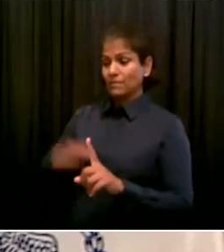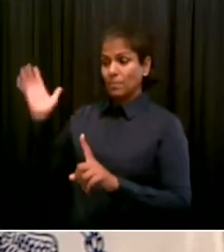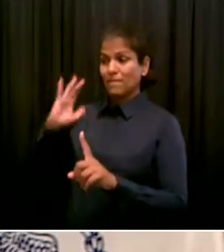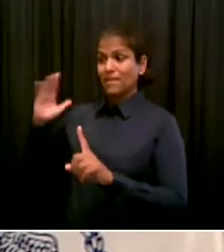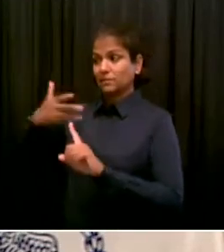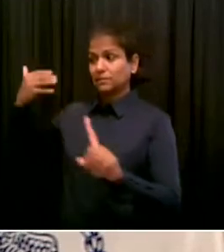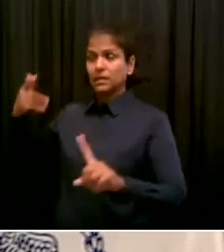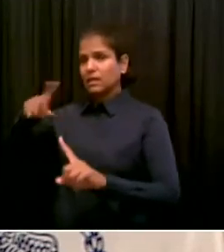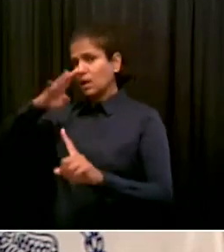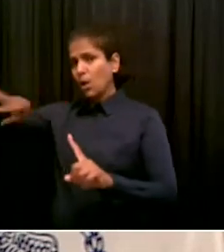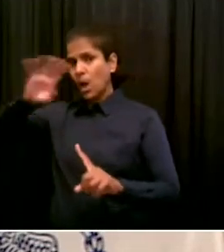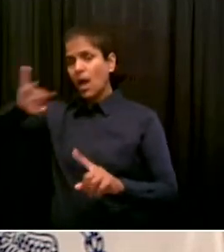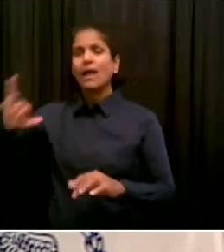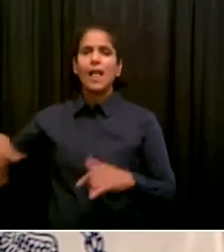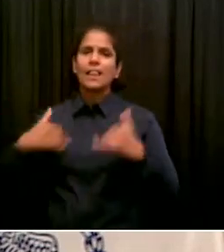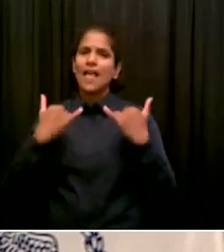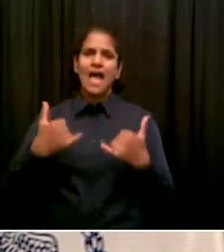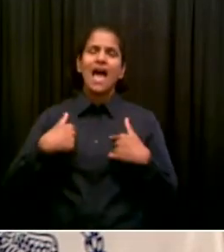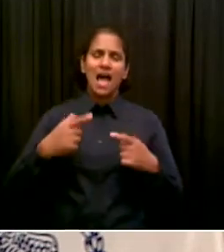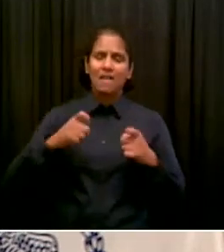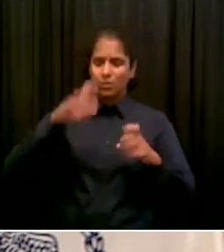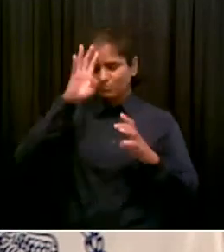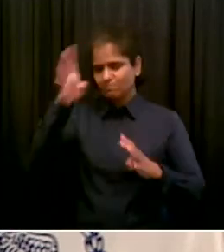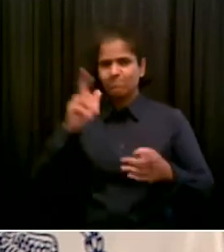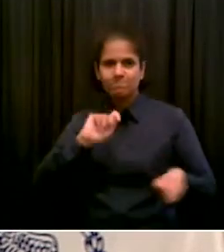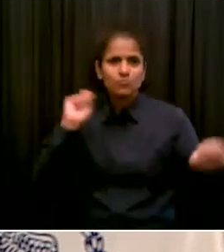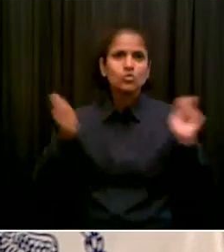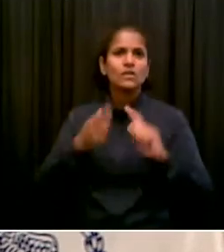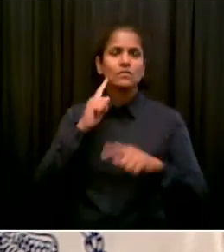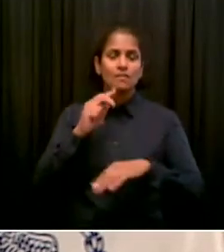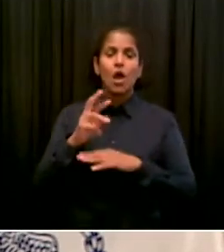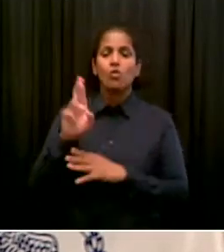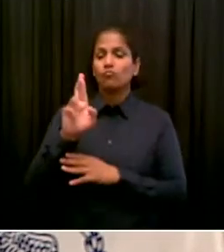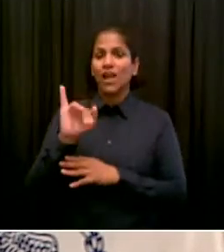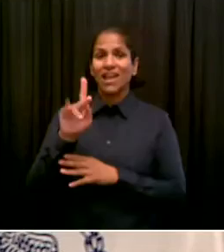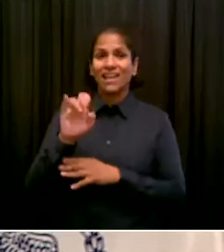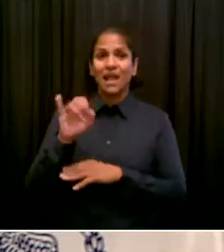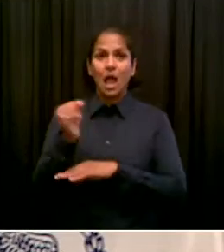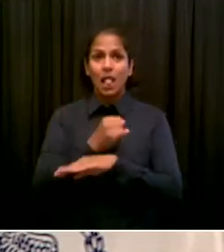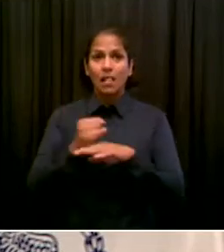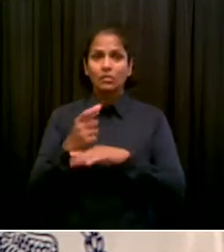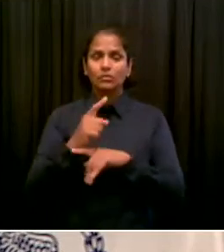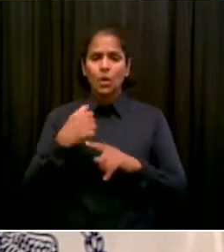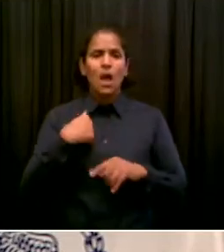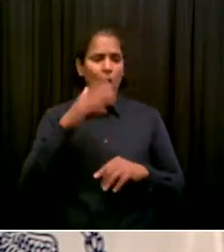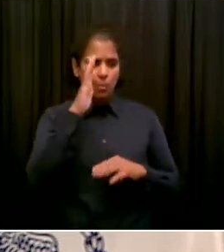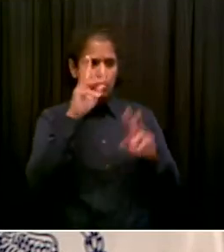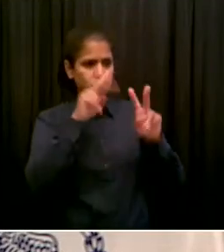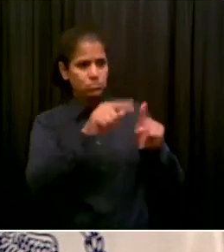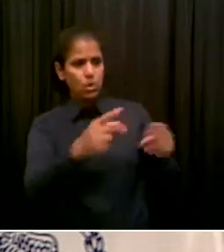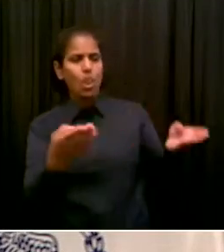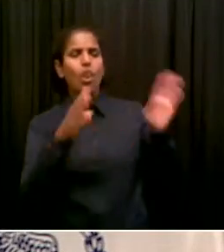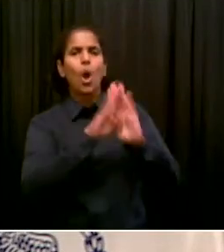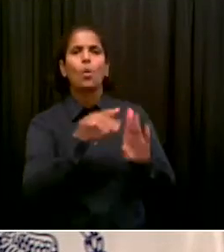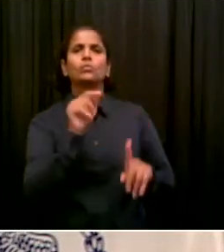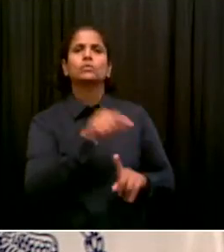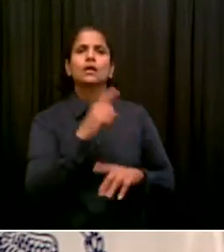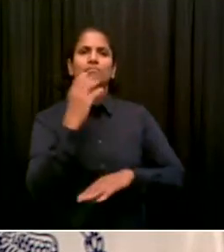ON YOU AND THE GOVERNOR TO GO TO RIKERS. I HAVE BEEN SEVERAL TIMES IN THE PAST AND HAVE WORKED ON THESE ISSUES, BUT, MORE THAN ANY MAYOR I CAN REMEMBER